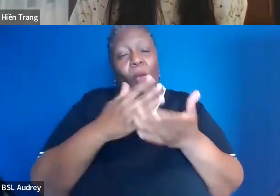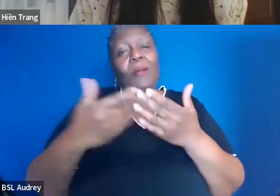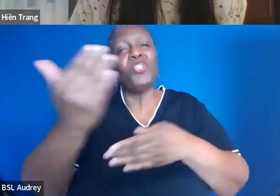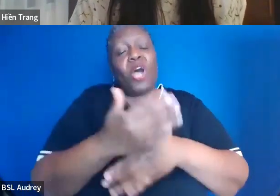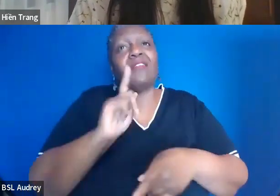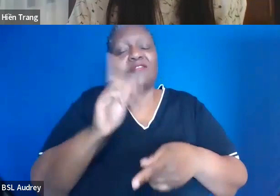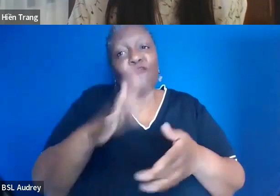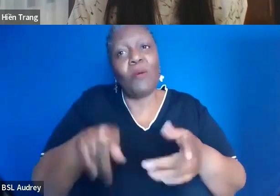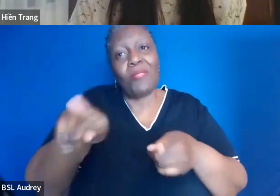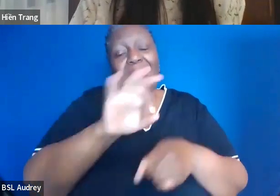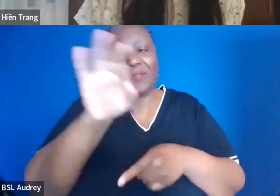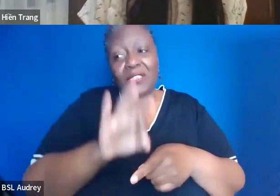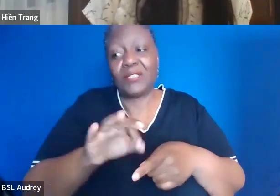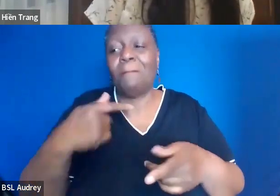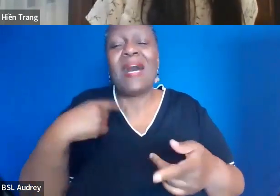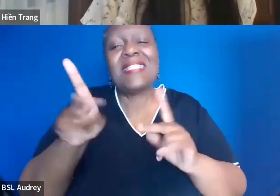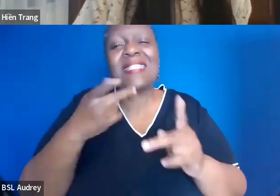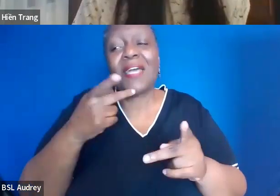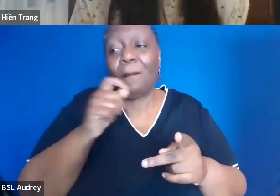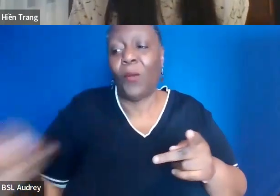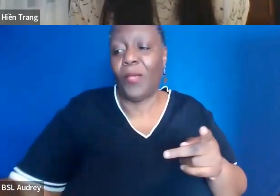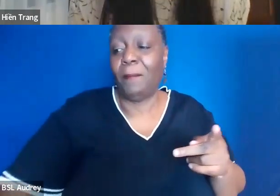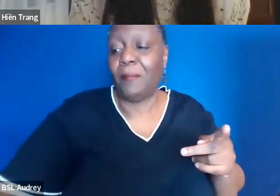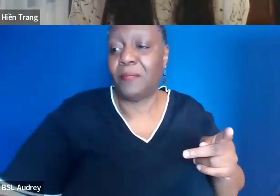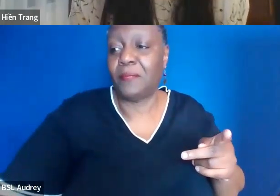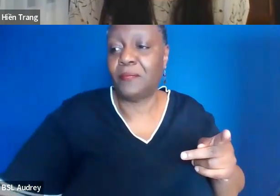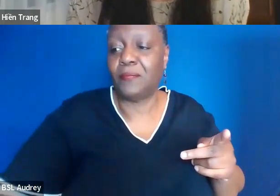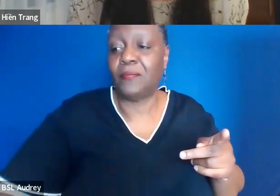uh the second poem Perfumey Ghost